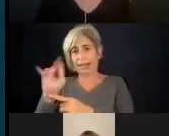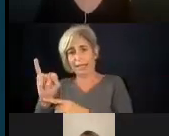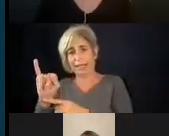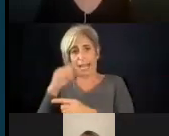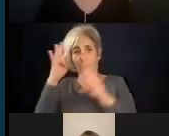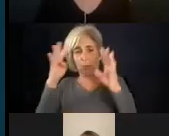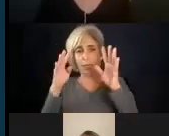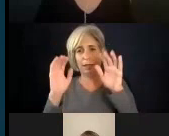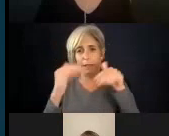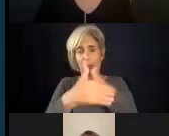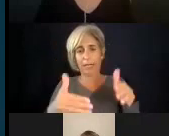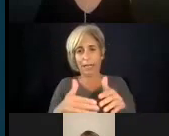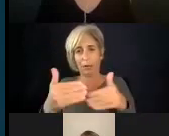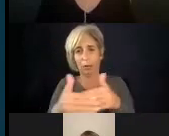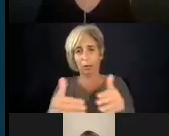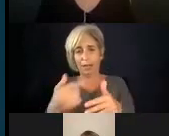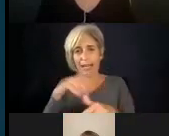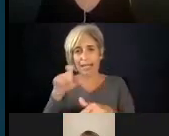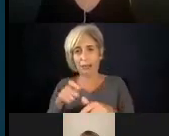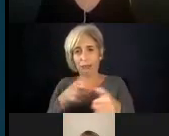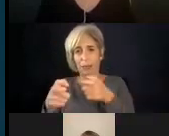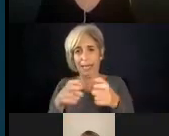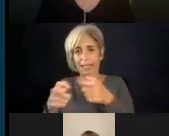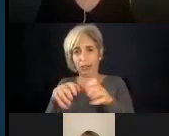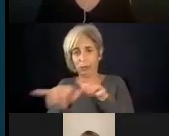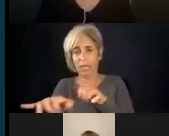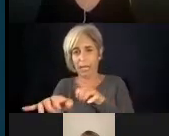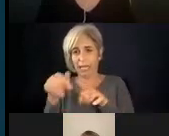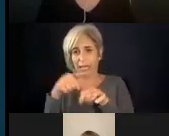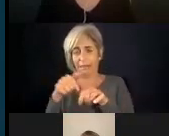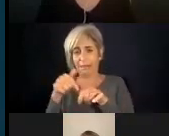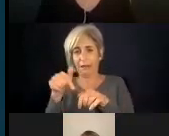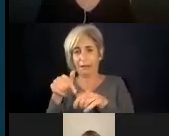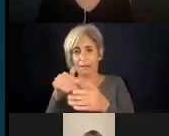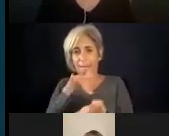breakout rooms, I think I'm going to be the one that has to stay in the main room.